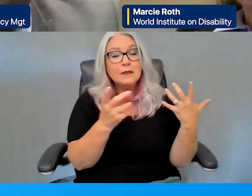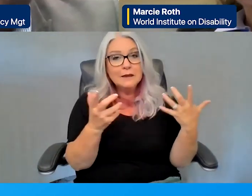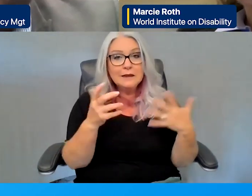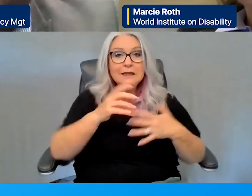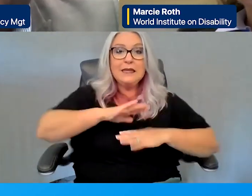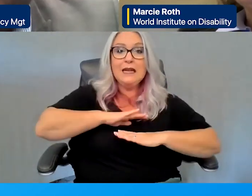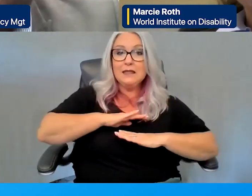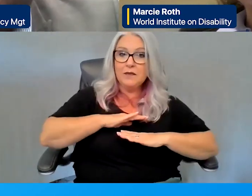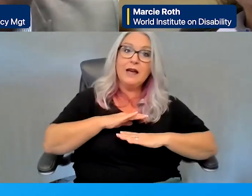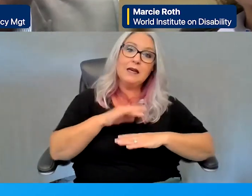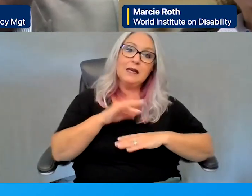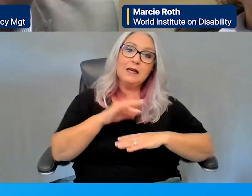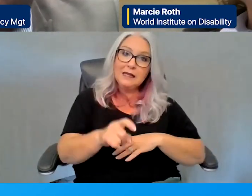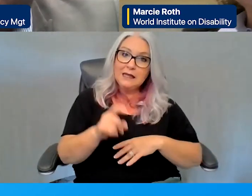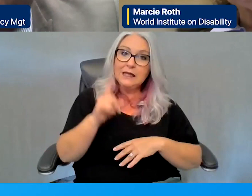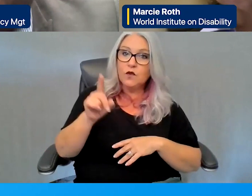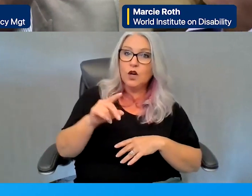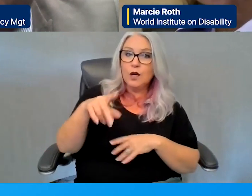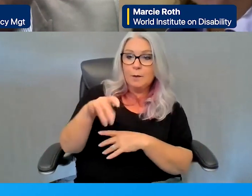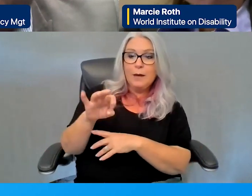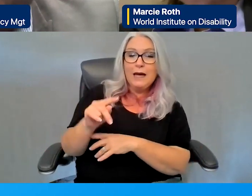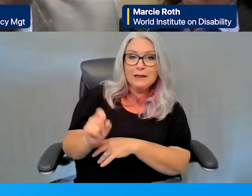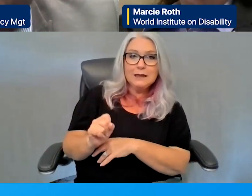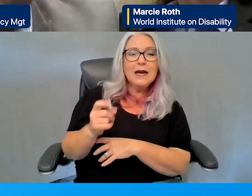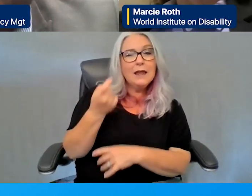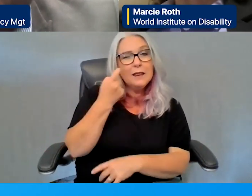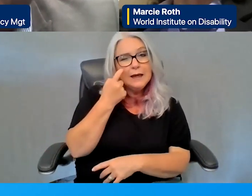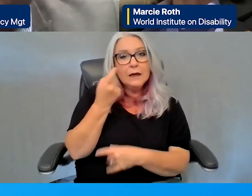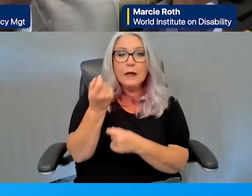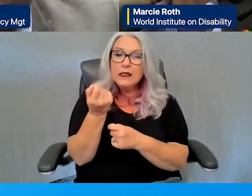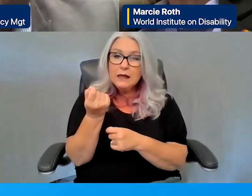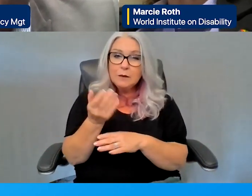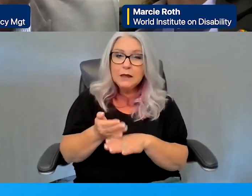so while we've made a little bit of progress on that, we've